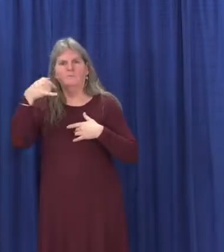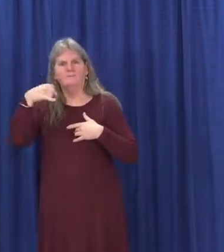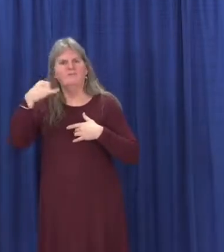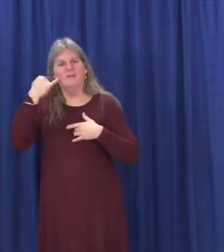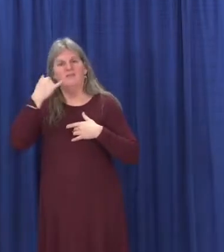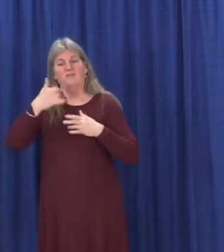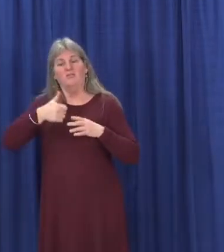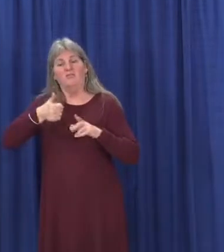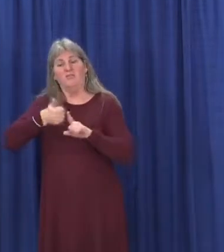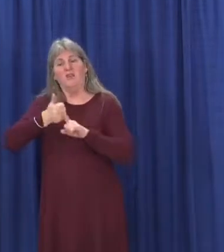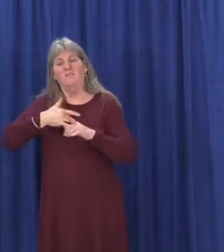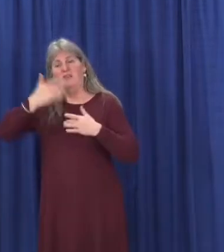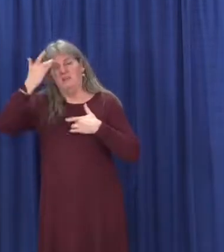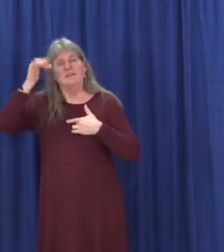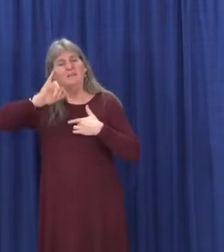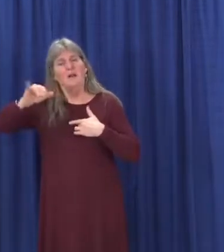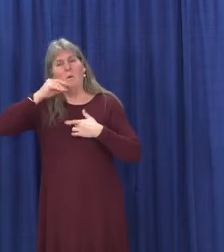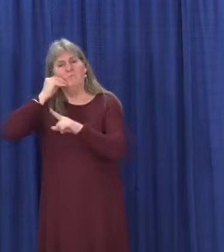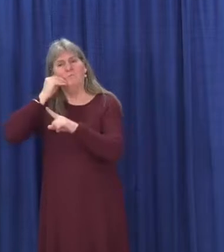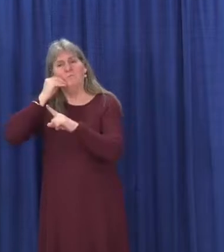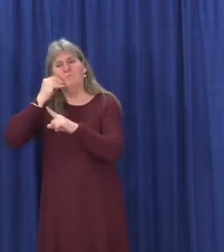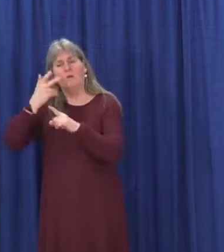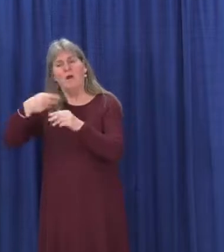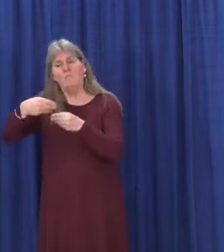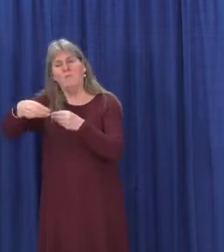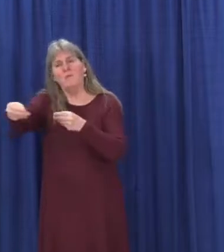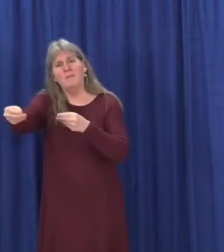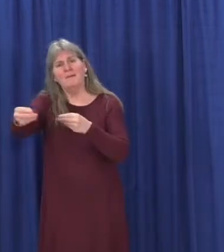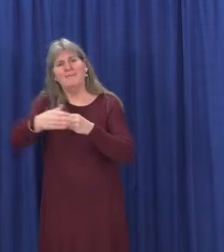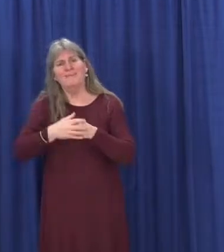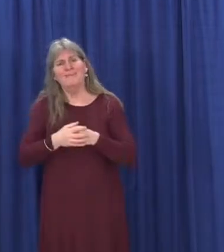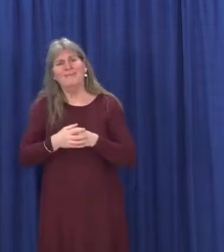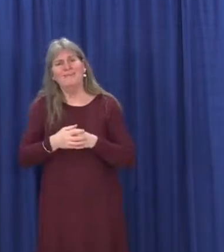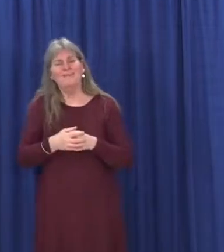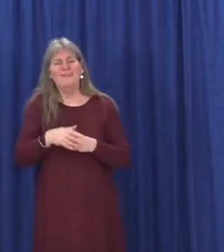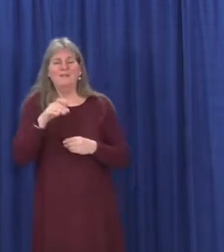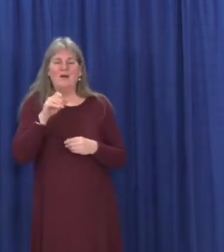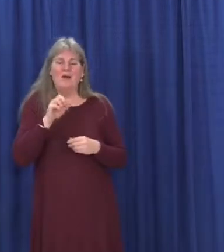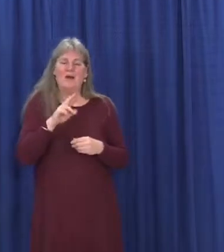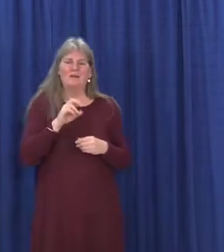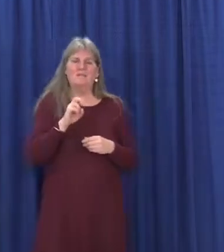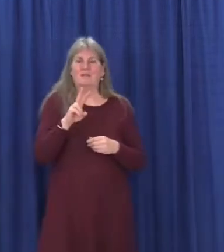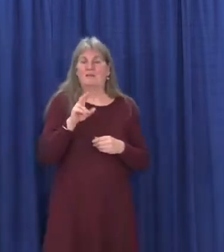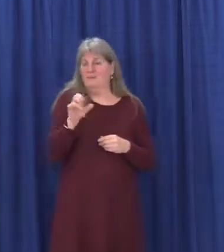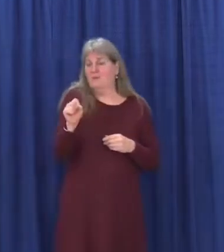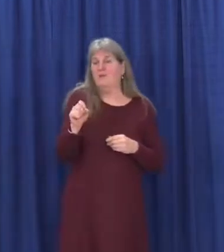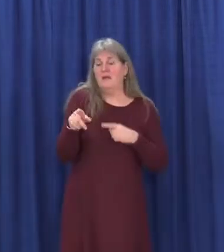So-- so that's the situation with RSV. And this also is the proof in the pudding that we can control respiratory viruses,